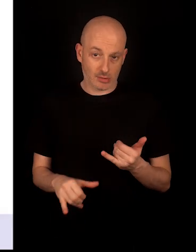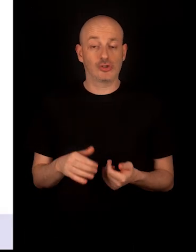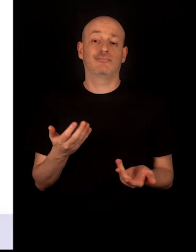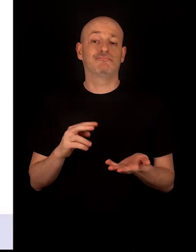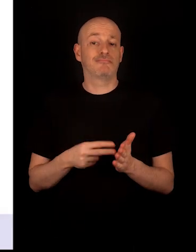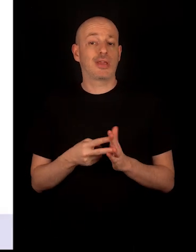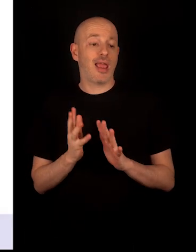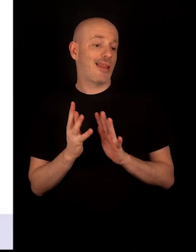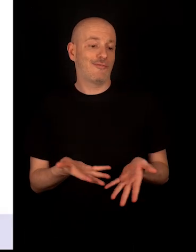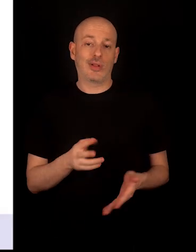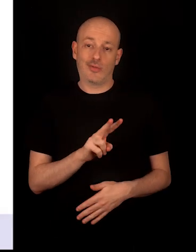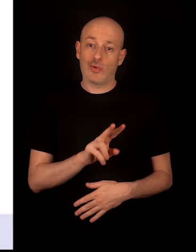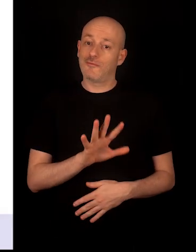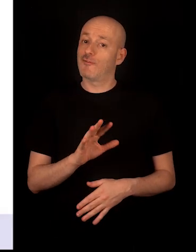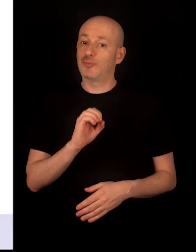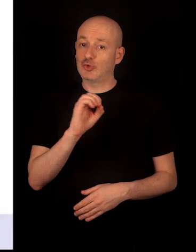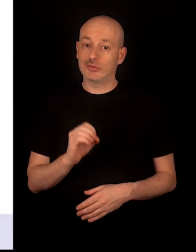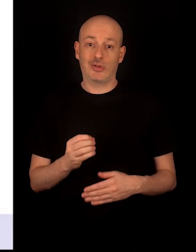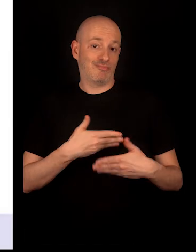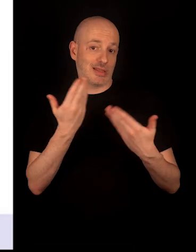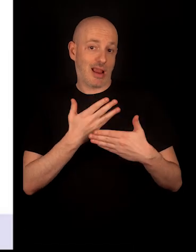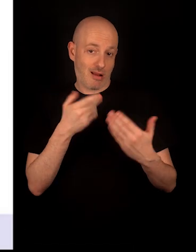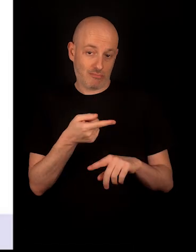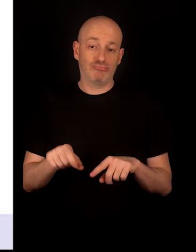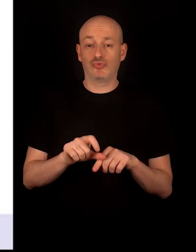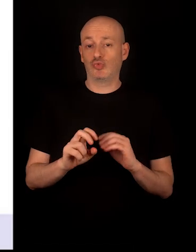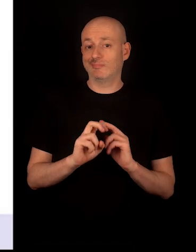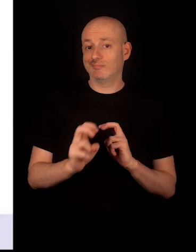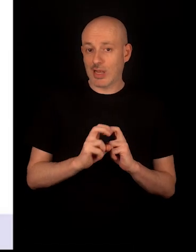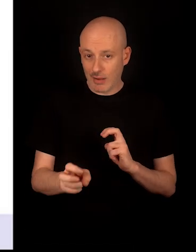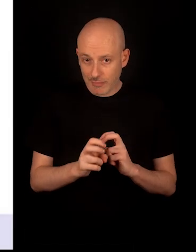There you will receive 25% of the daily plus the travel allowance